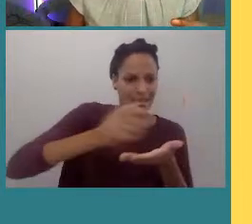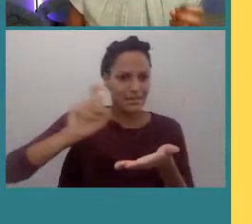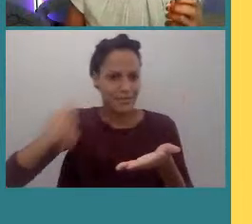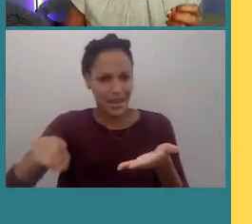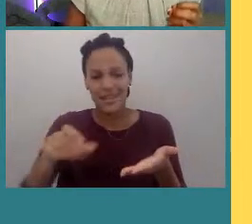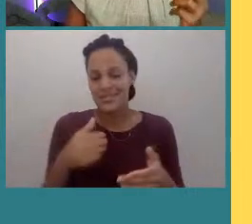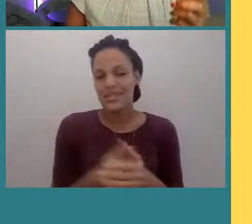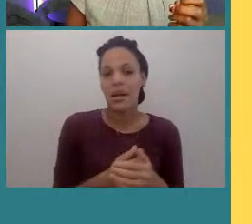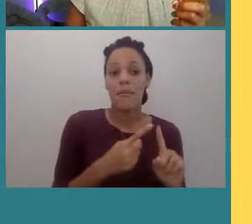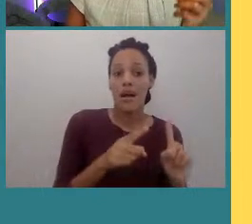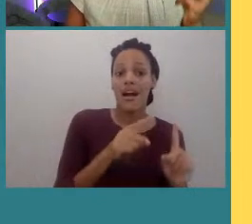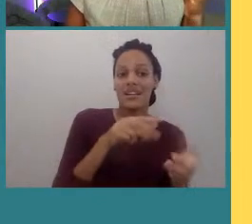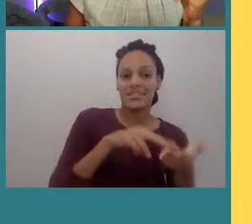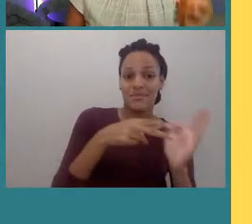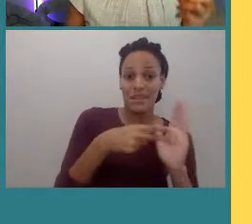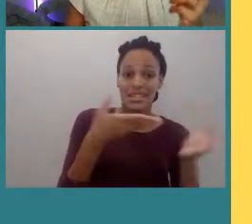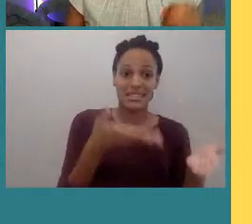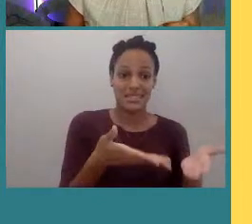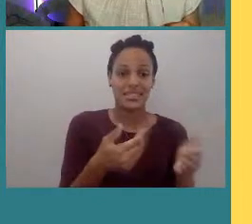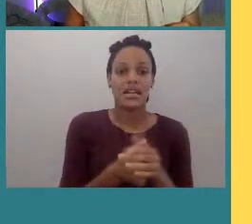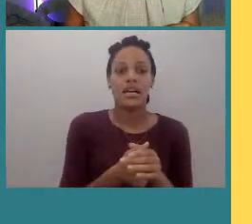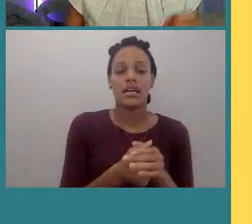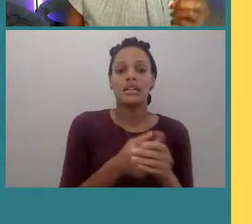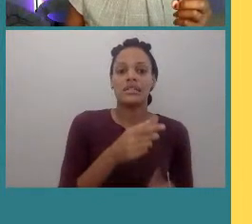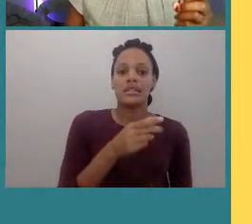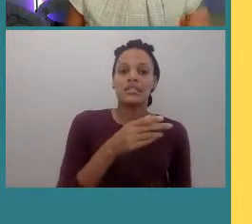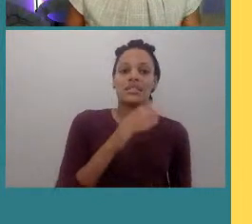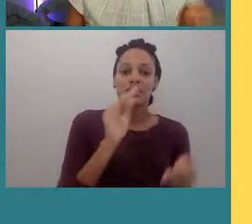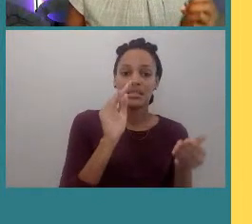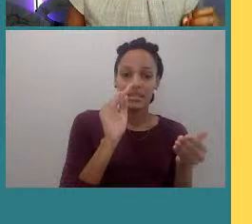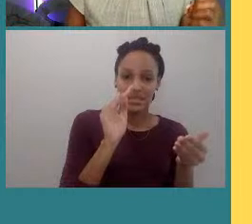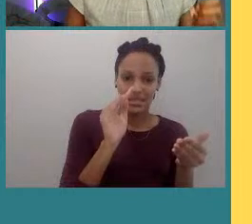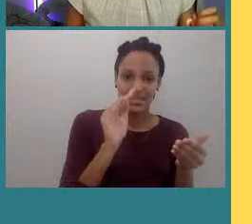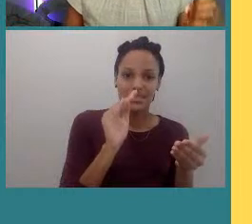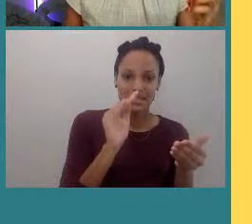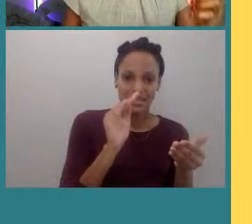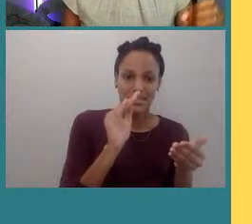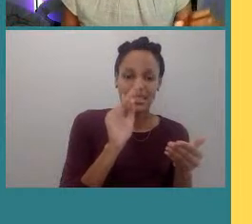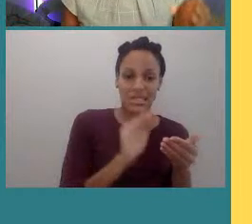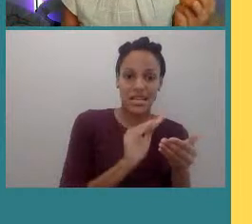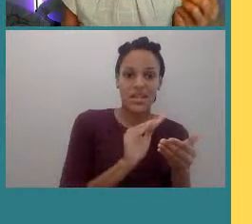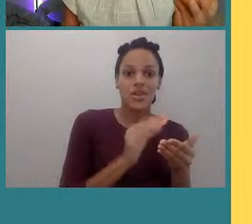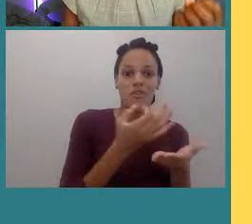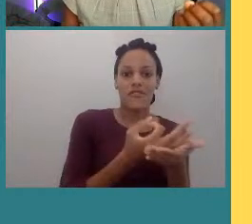Microeconomics are single factors and the effects of individual decisions. We can think